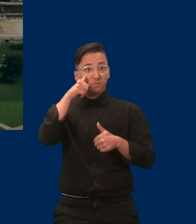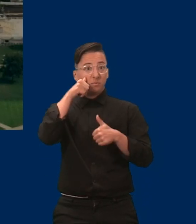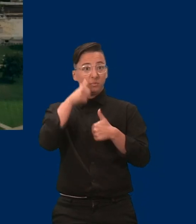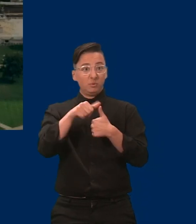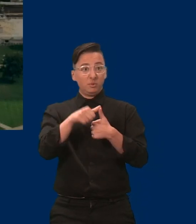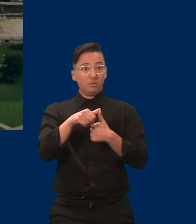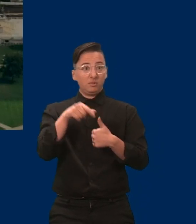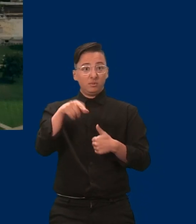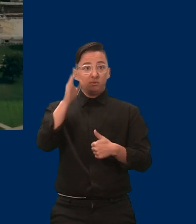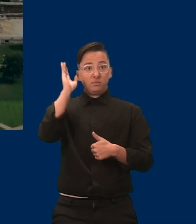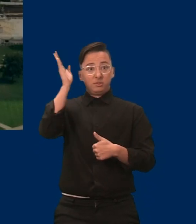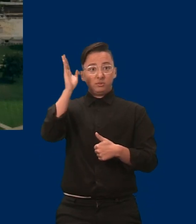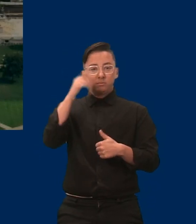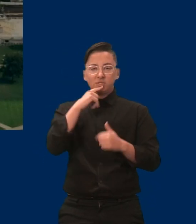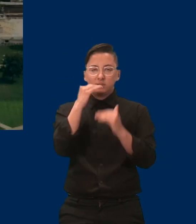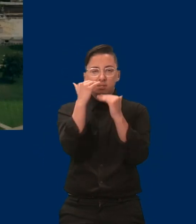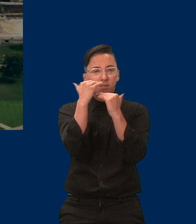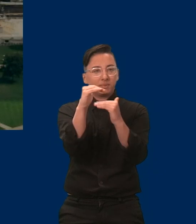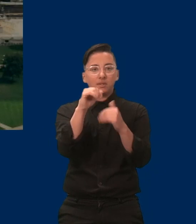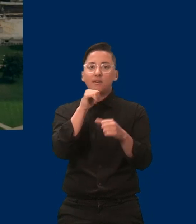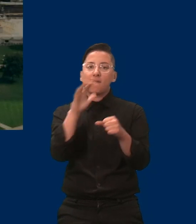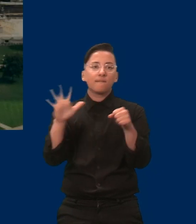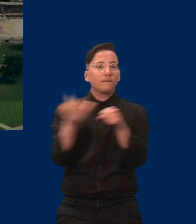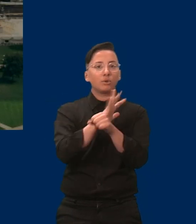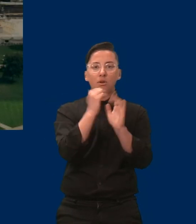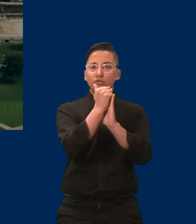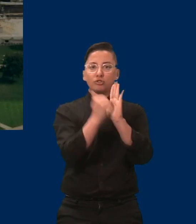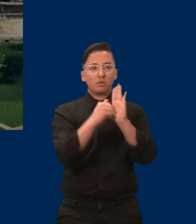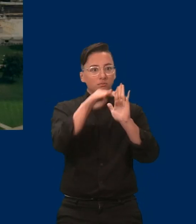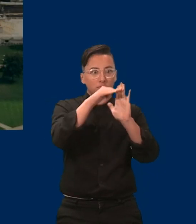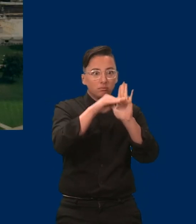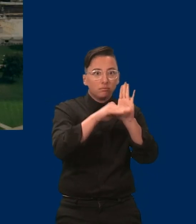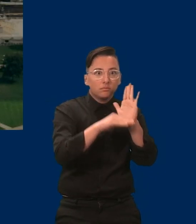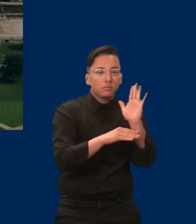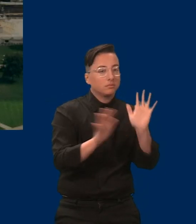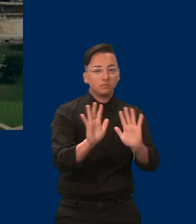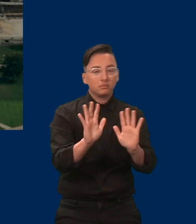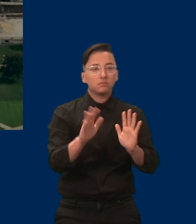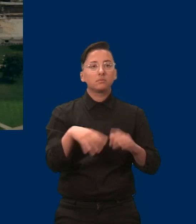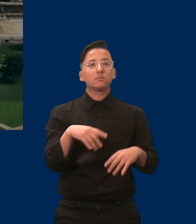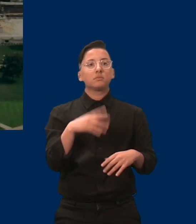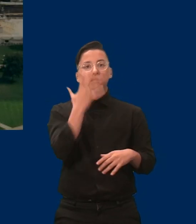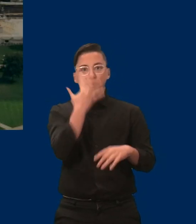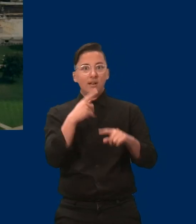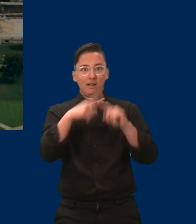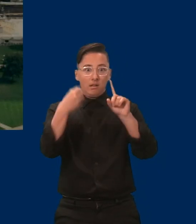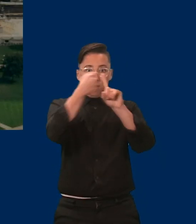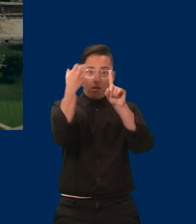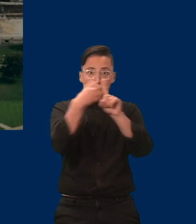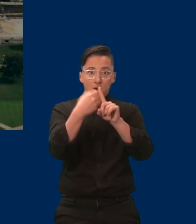So unfortunately, we were not able to talk about everything during this legislative forum